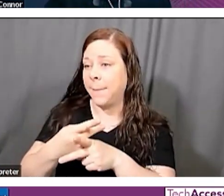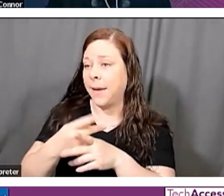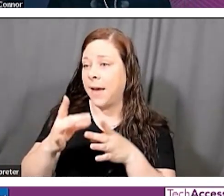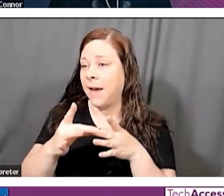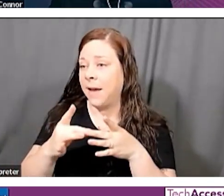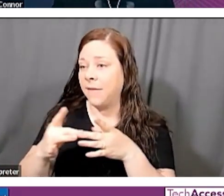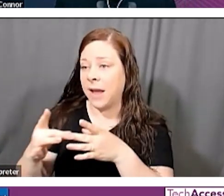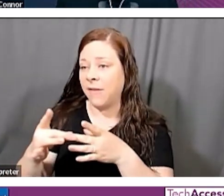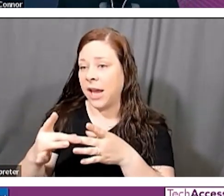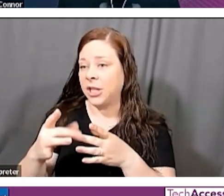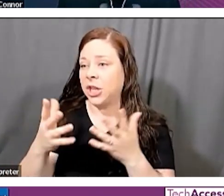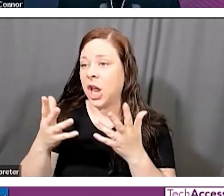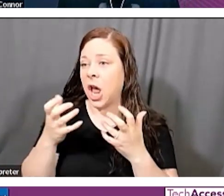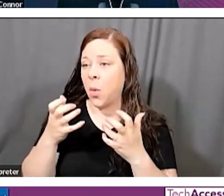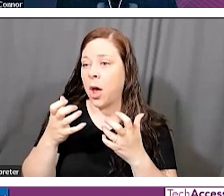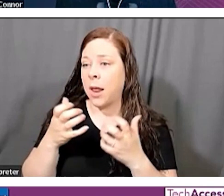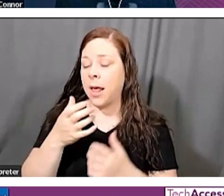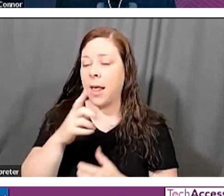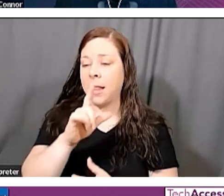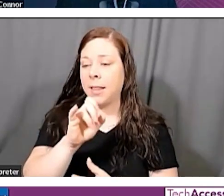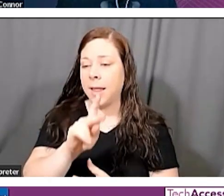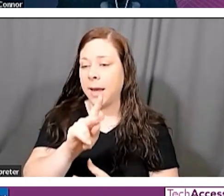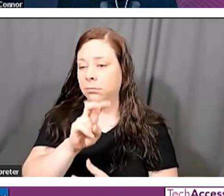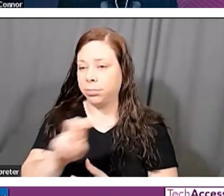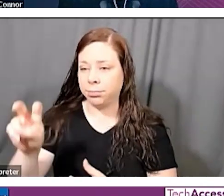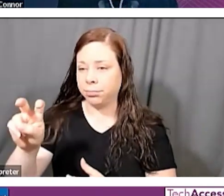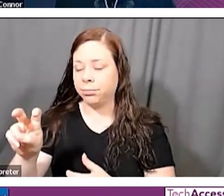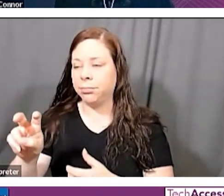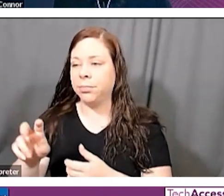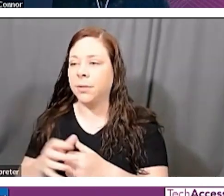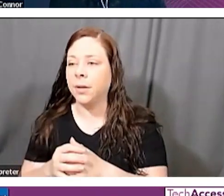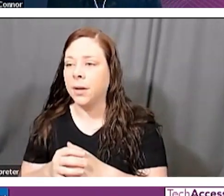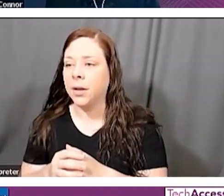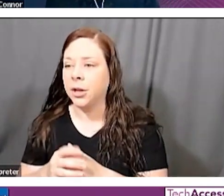and go to a card, that would be another way to do it. Guru is another type of system like